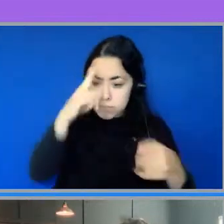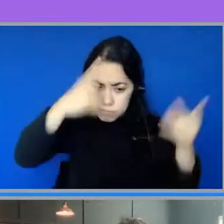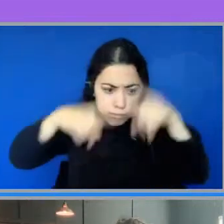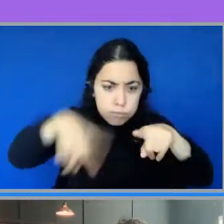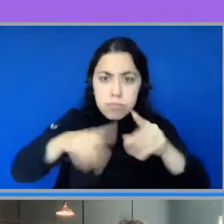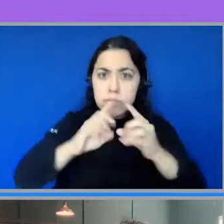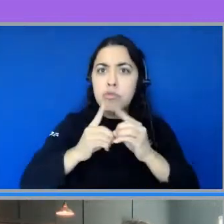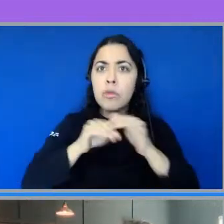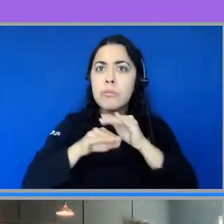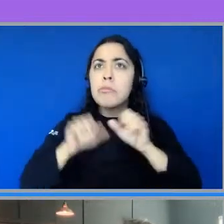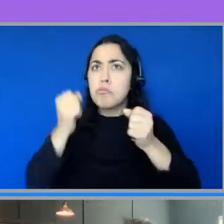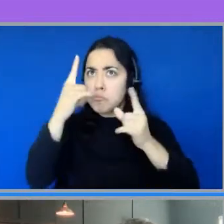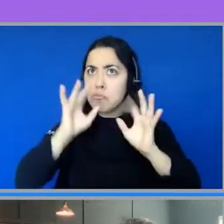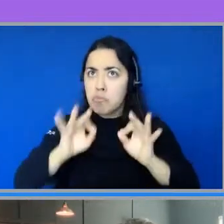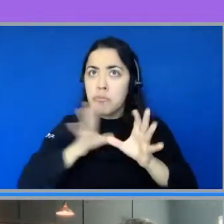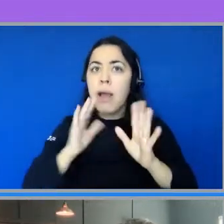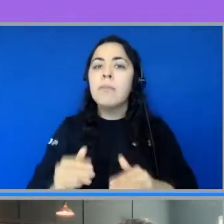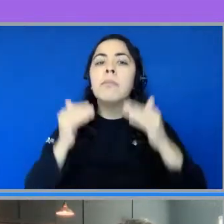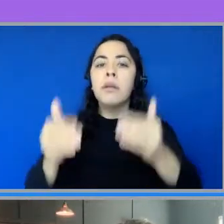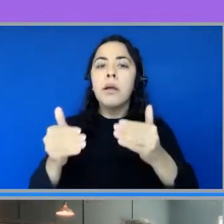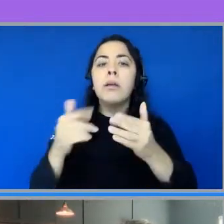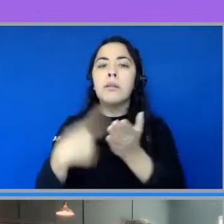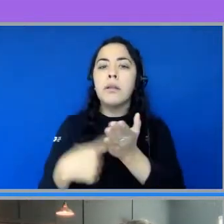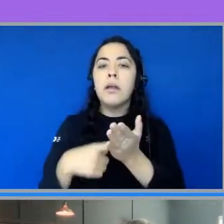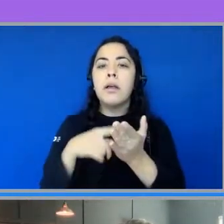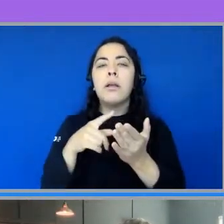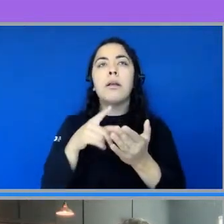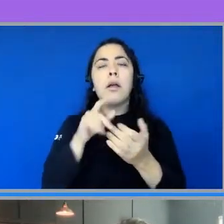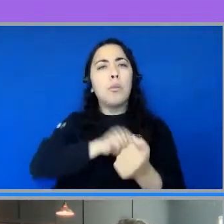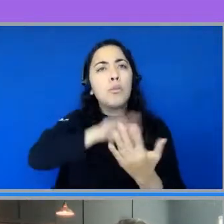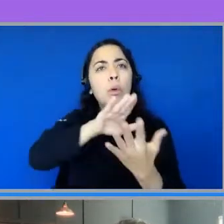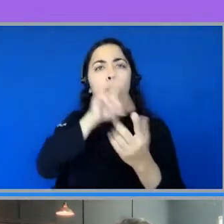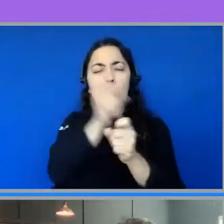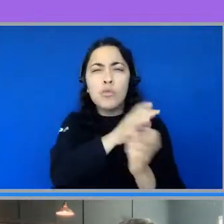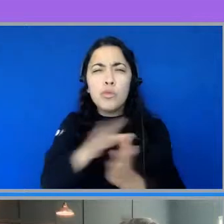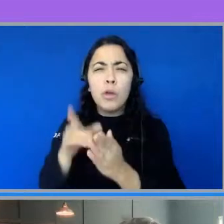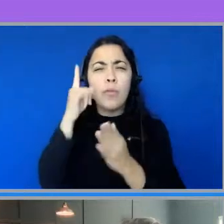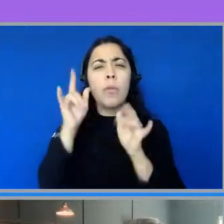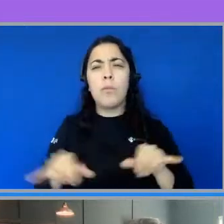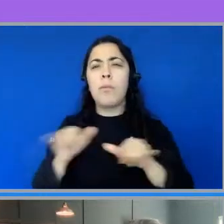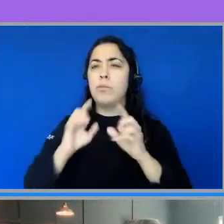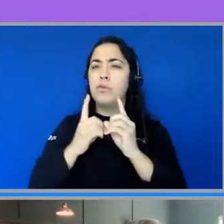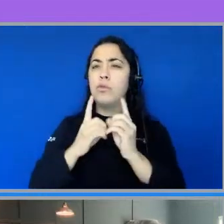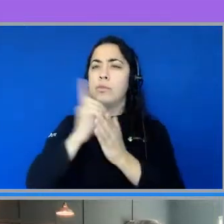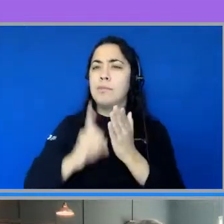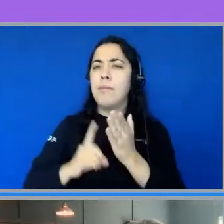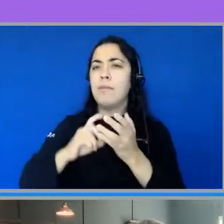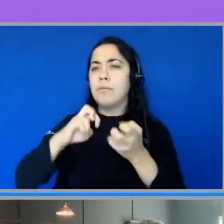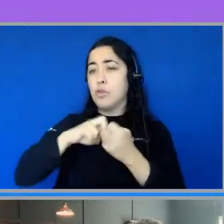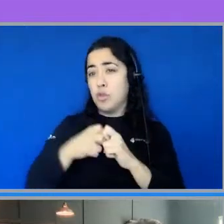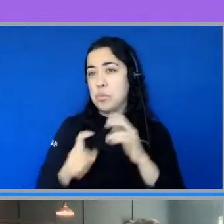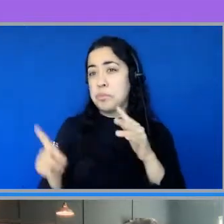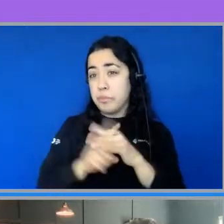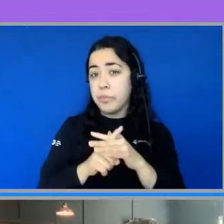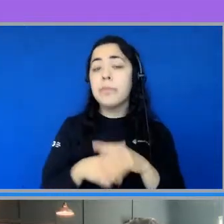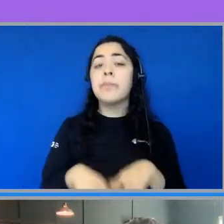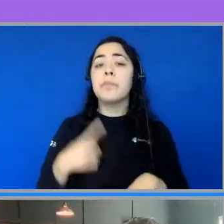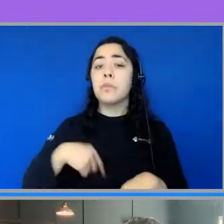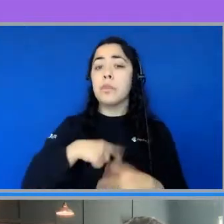accessibility. Then we will move on to practical approaches and strategies about some some common digital design issues. We